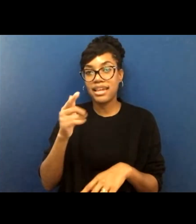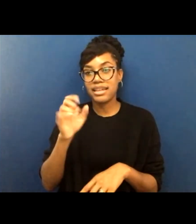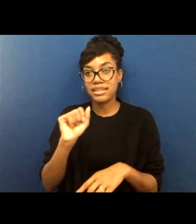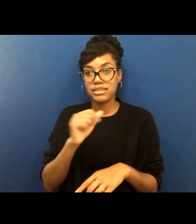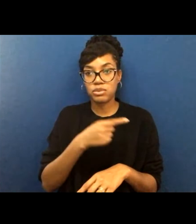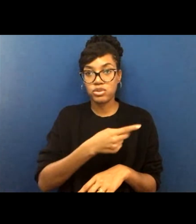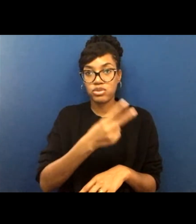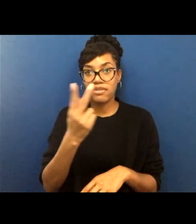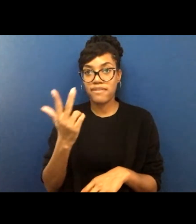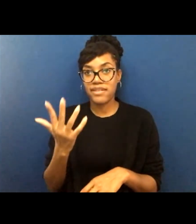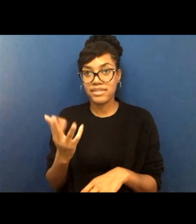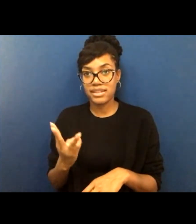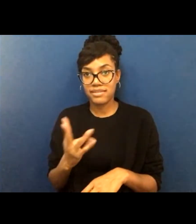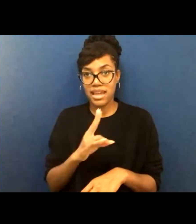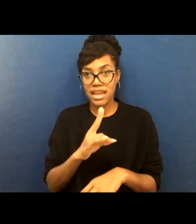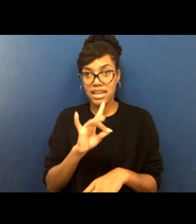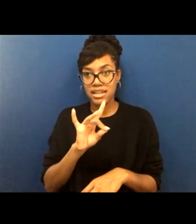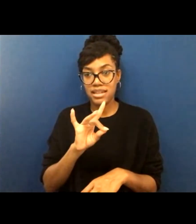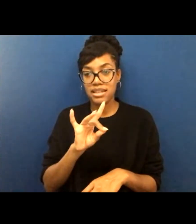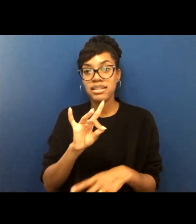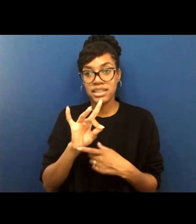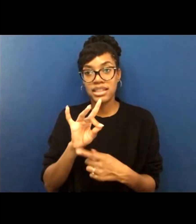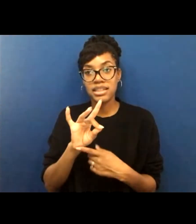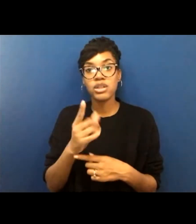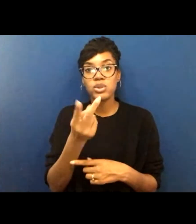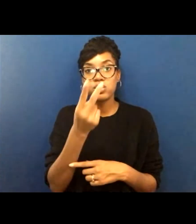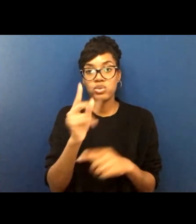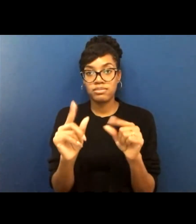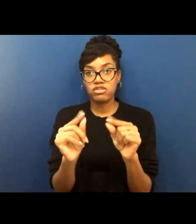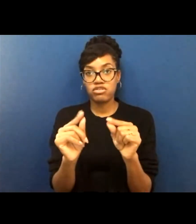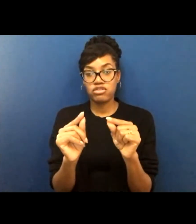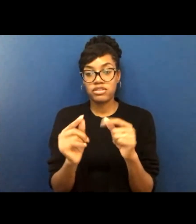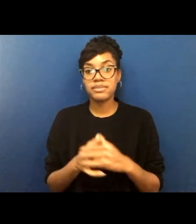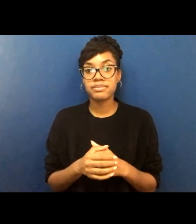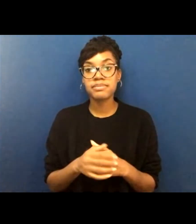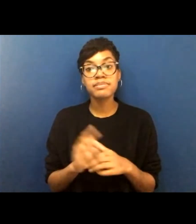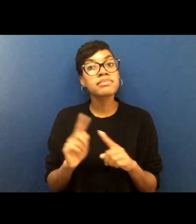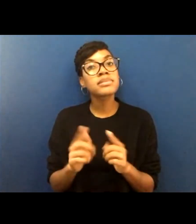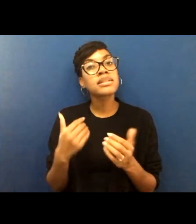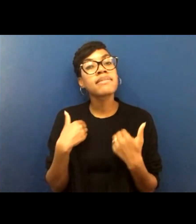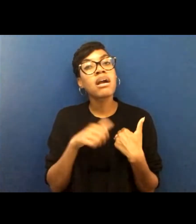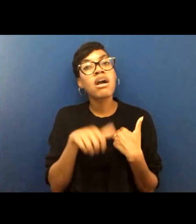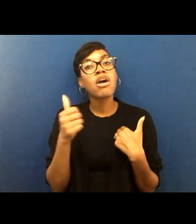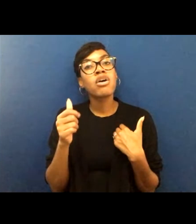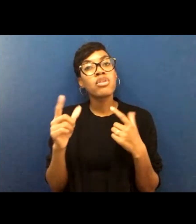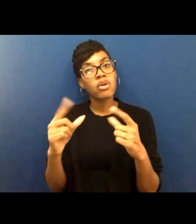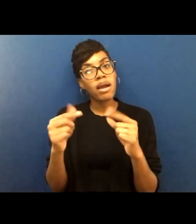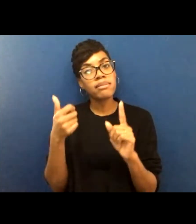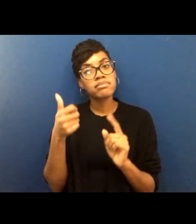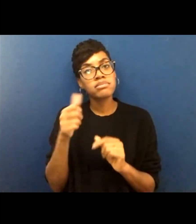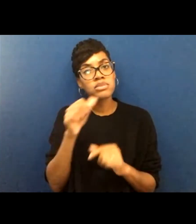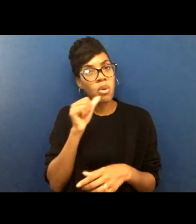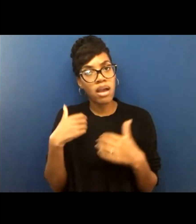two pinchers, or chelae. But then we have some other crab that don't have as many legs.